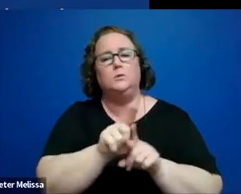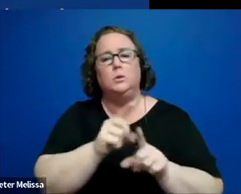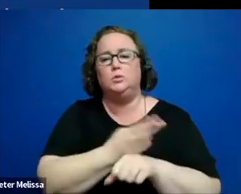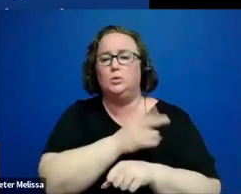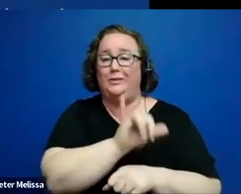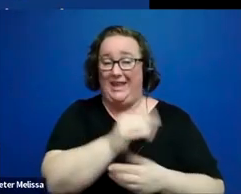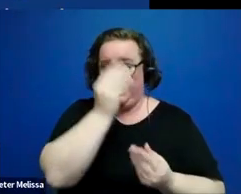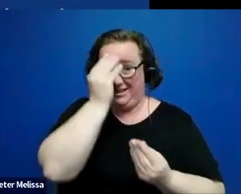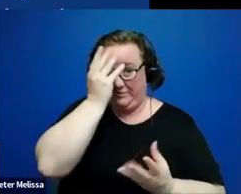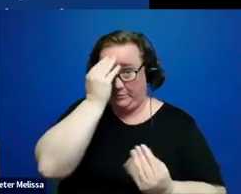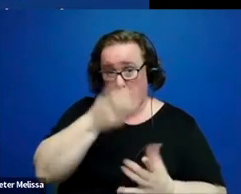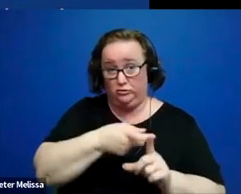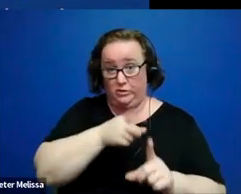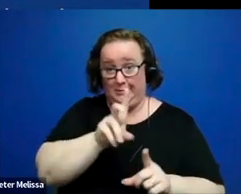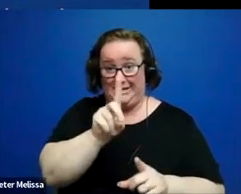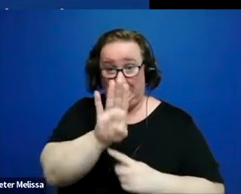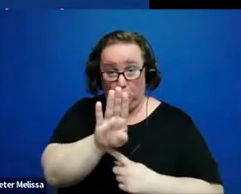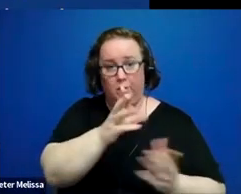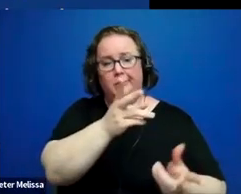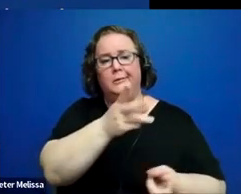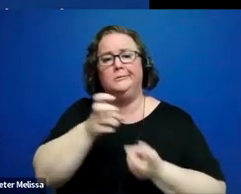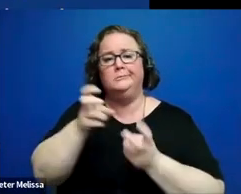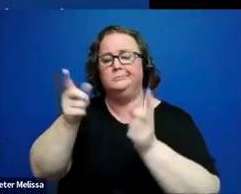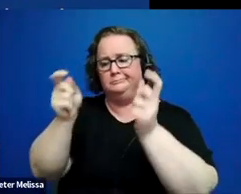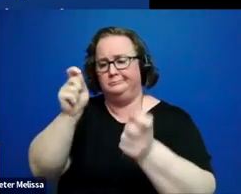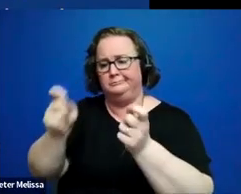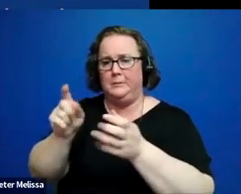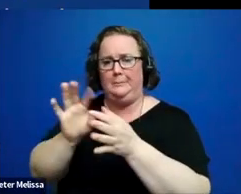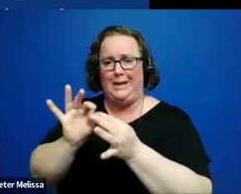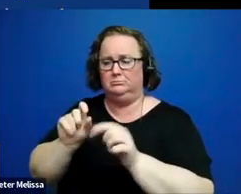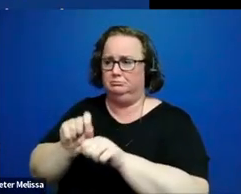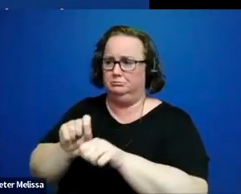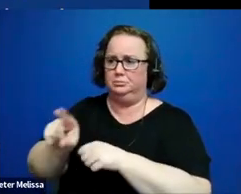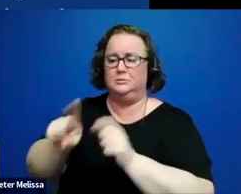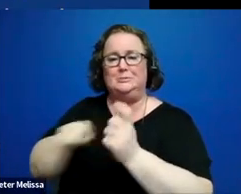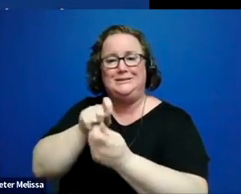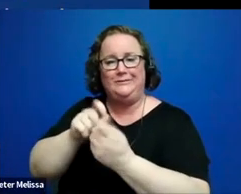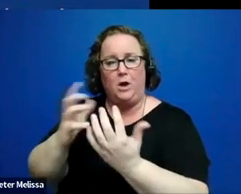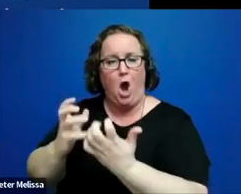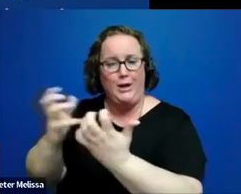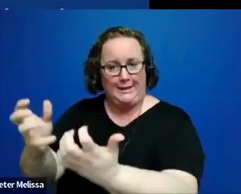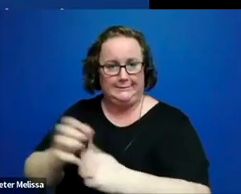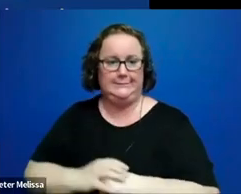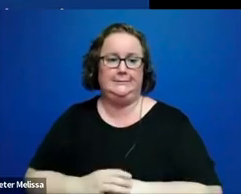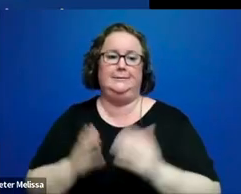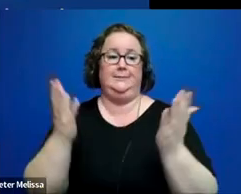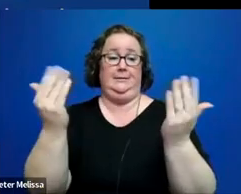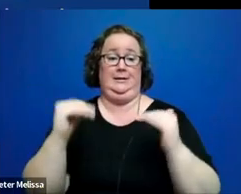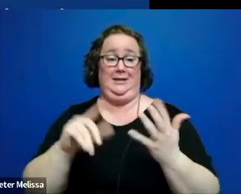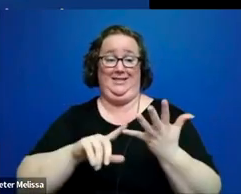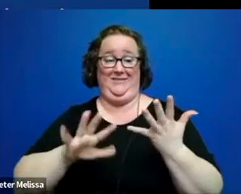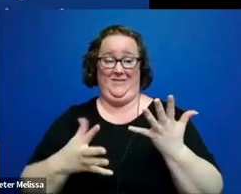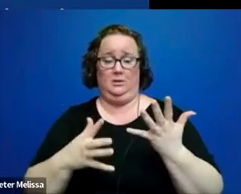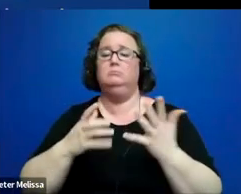dashboard to tailor messaging to specific audiences. And lastly, you can protect Medicaid expansion by